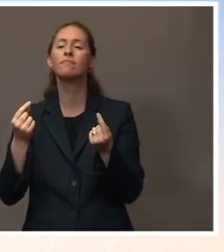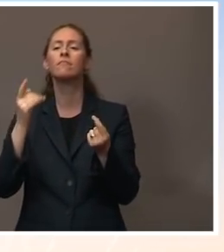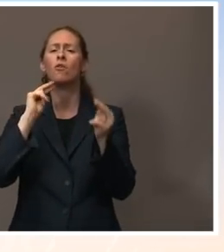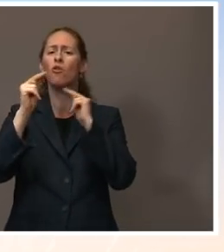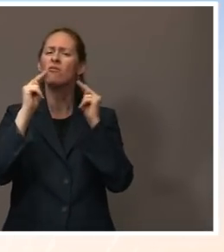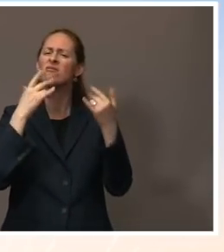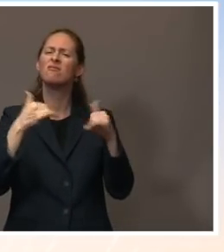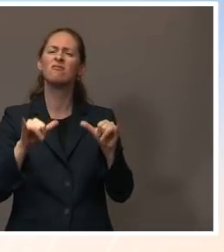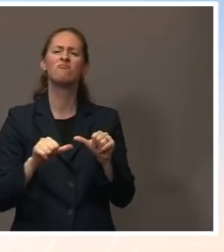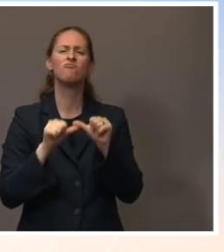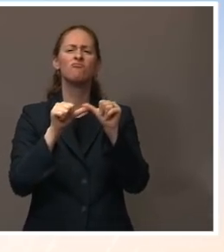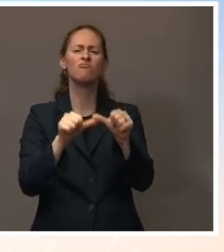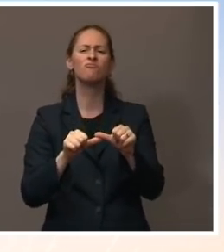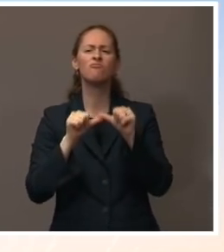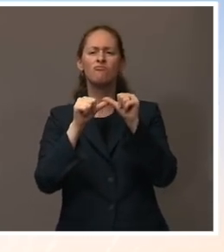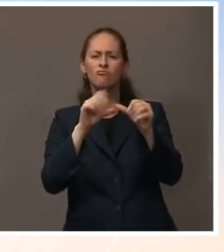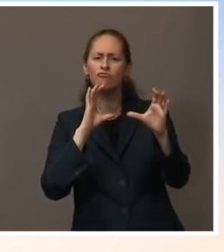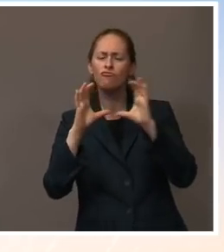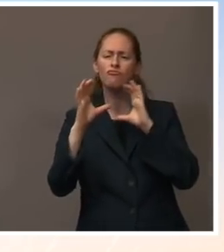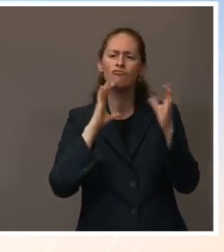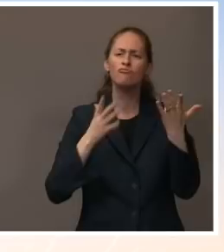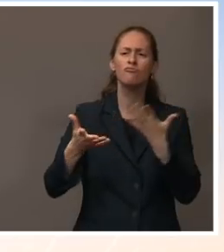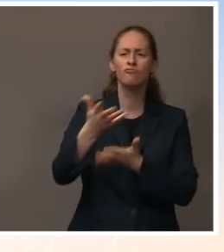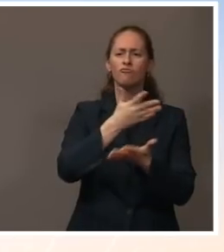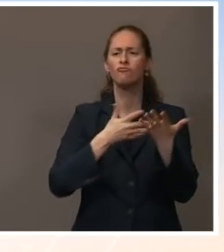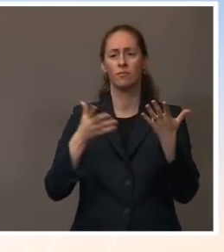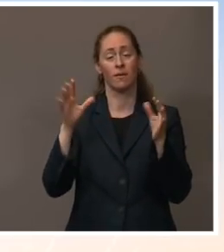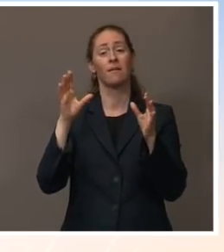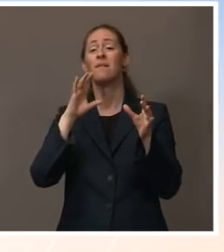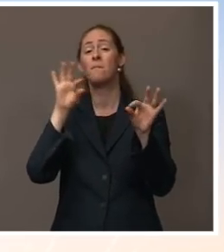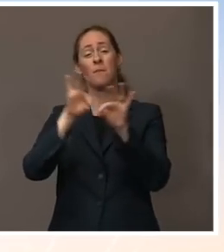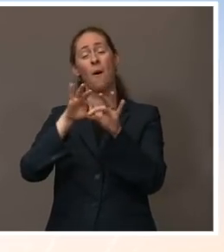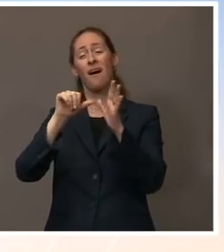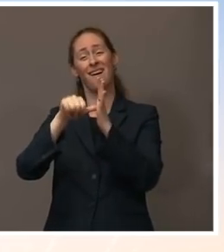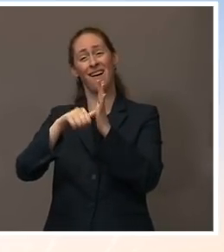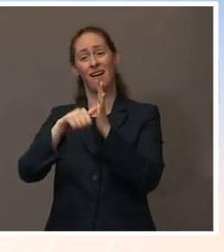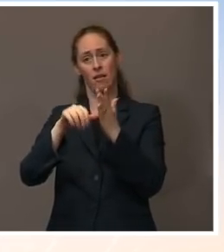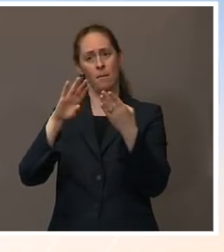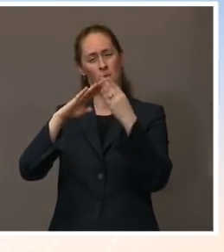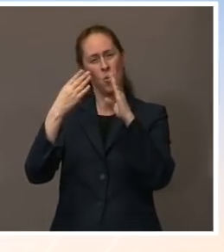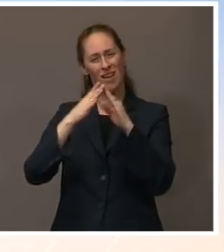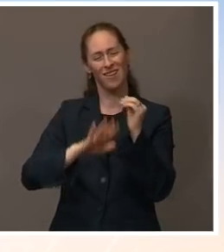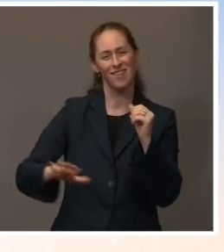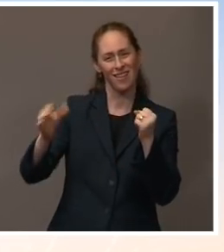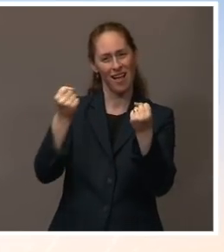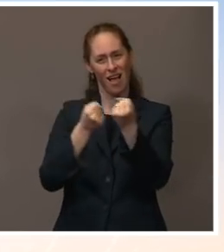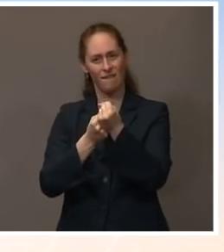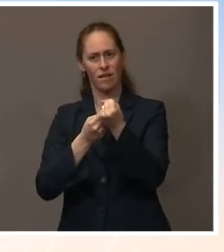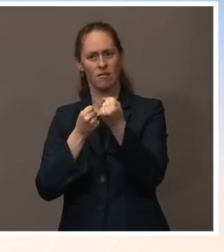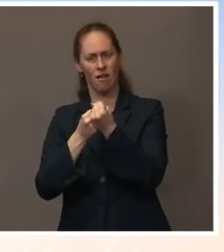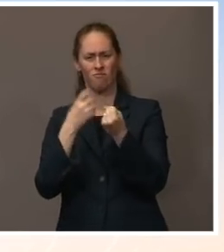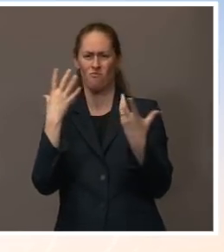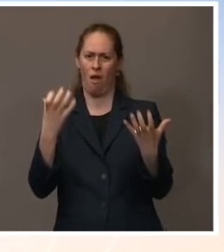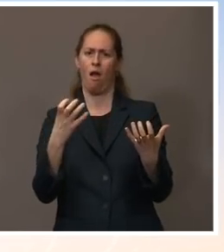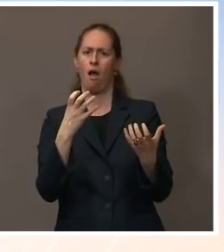And again, I think, in communities across the country who advocate and support police reform, they don't see it as a mutually exclusive issue;